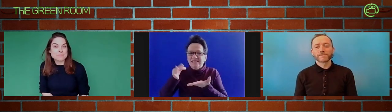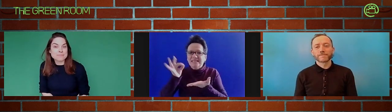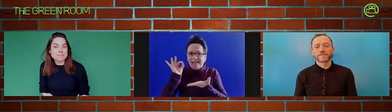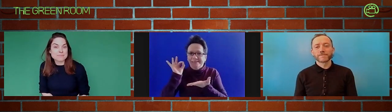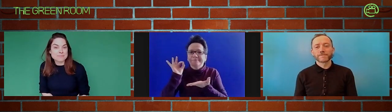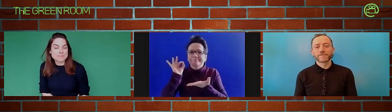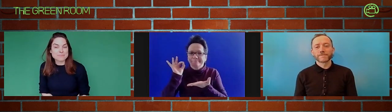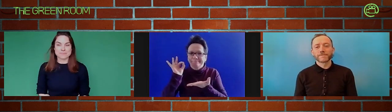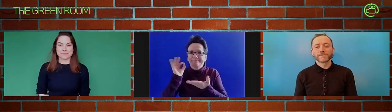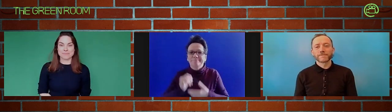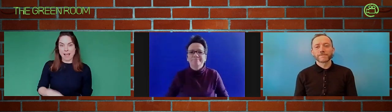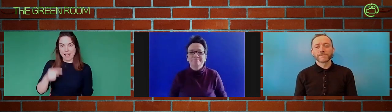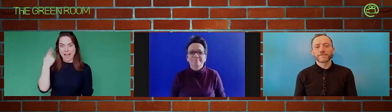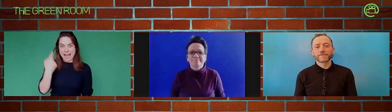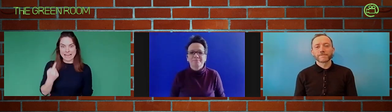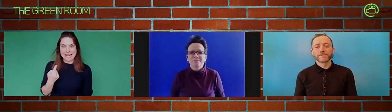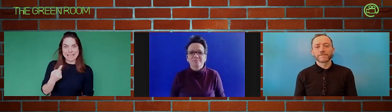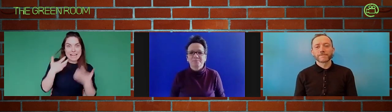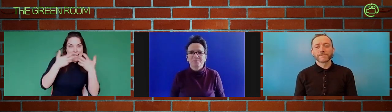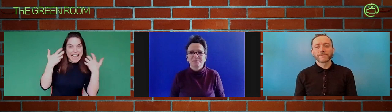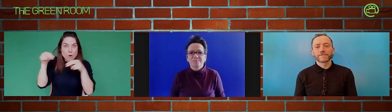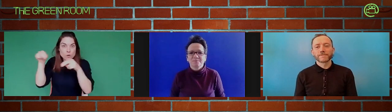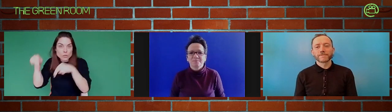Ali, Cat or dog?